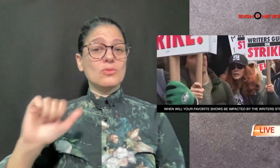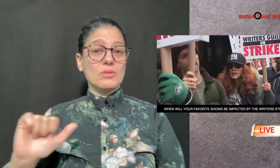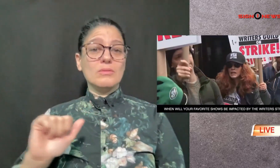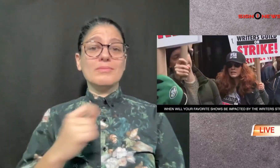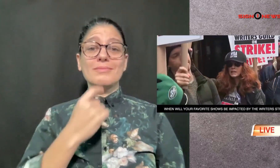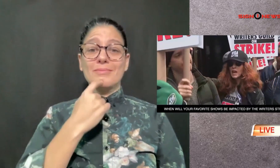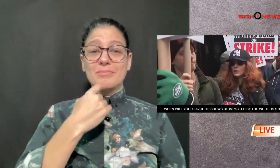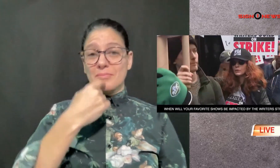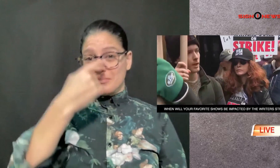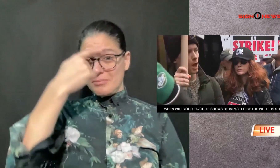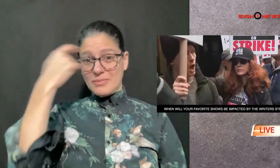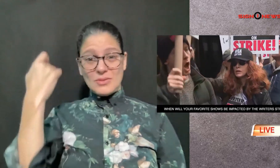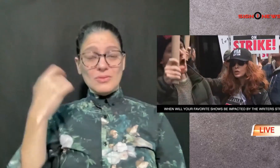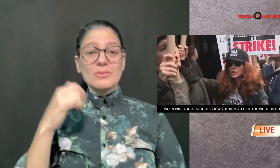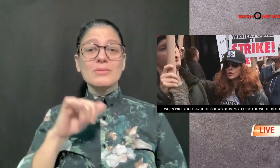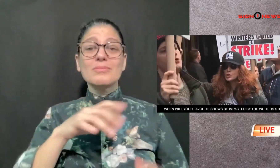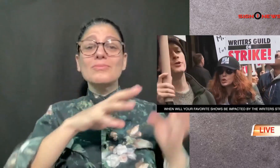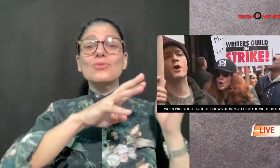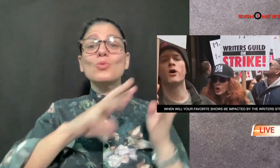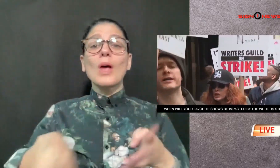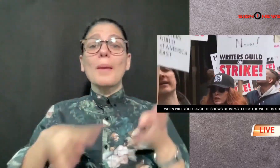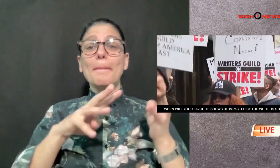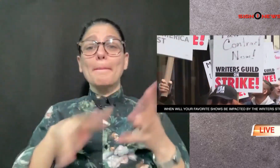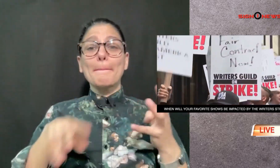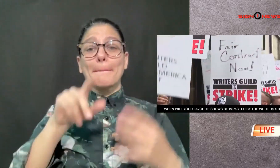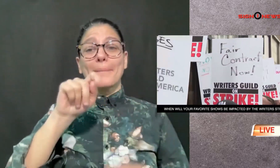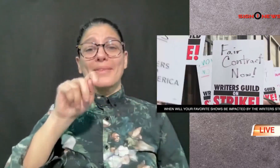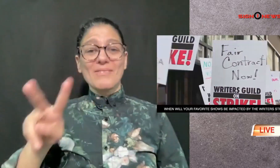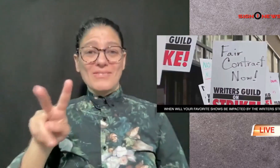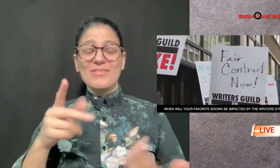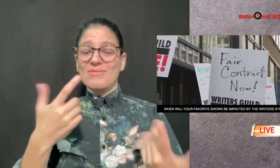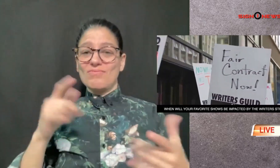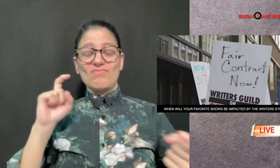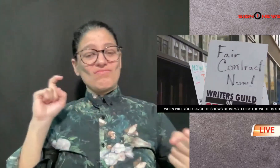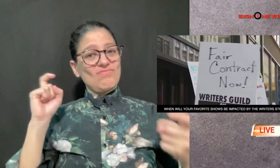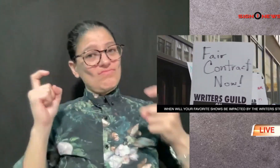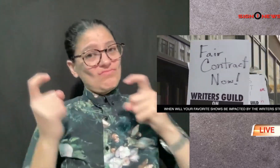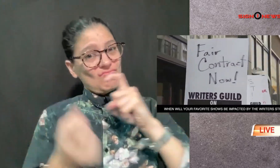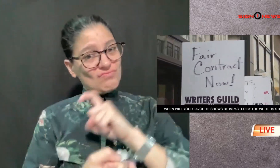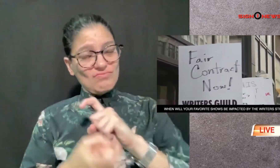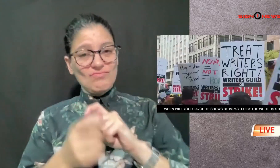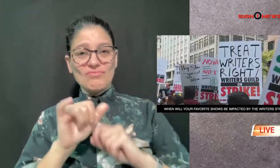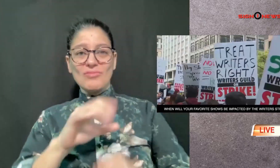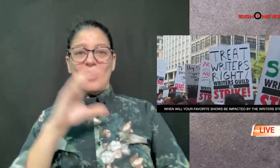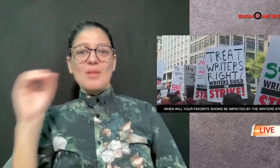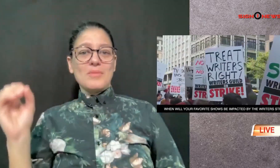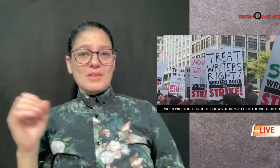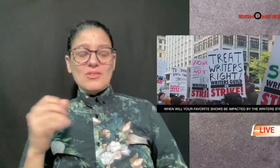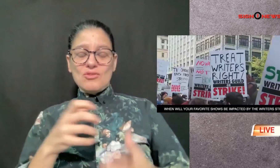America say because streaming TV has changed the industry so much they're making less than